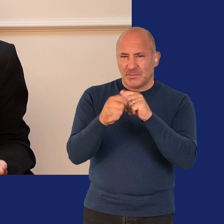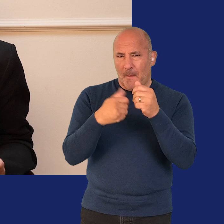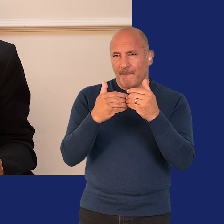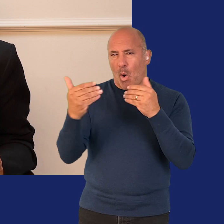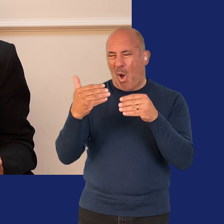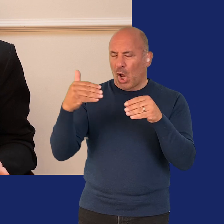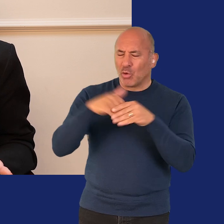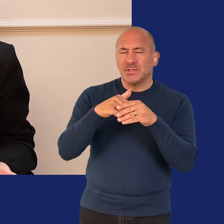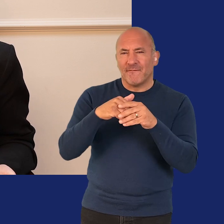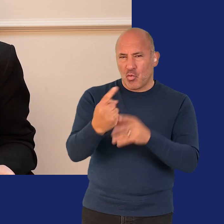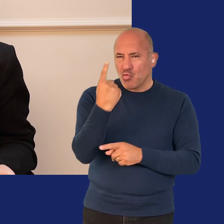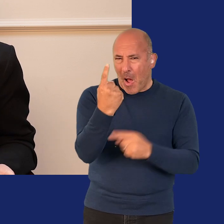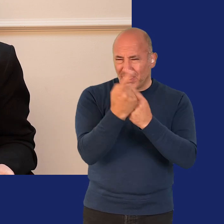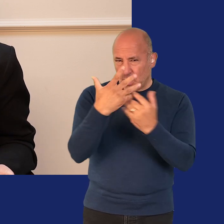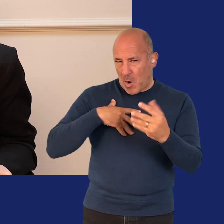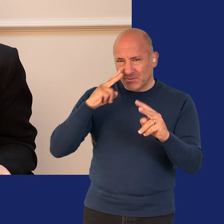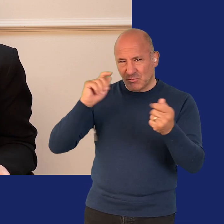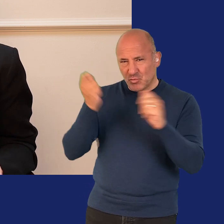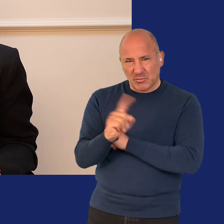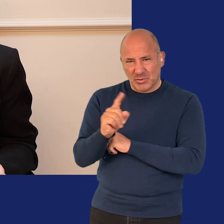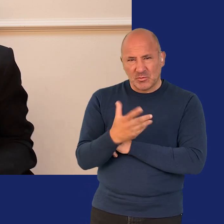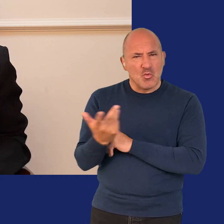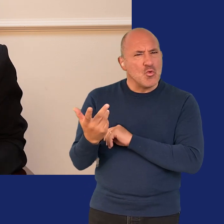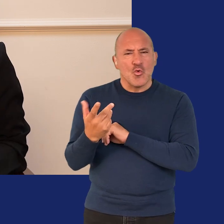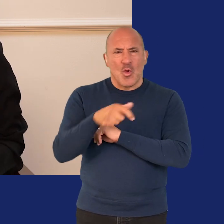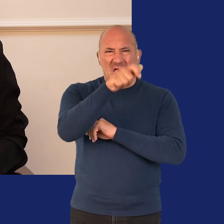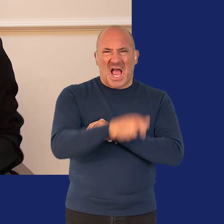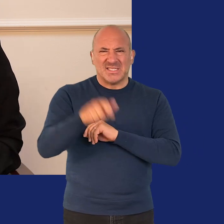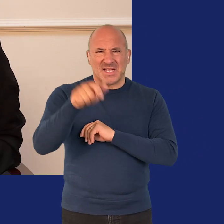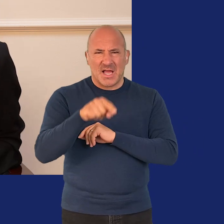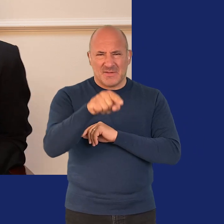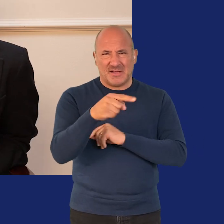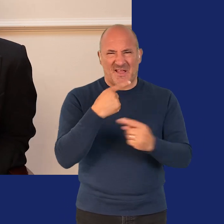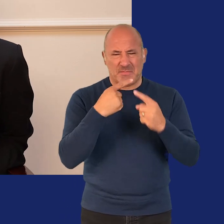sure we were a more inclusive place? Or what's that voice that you are hearing from candidates?